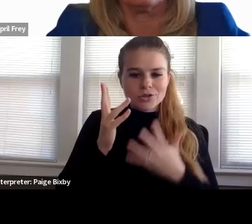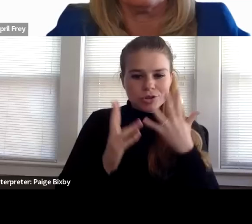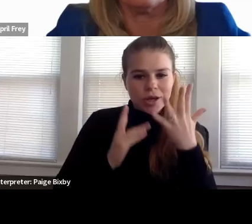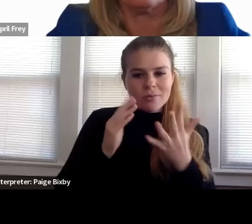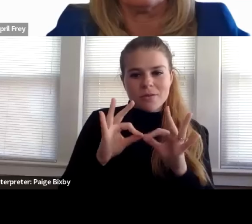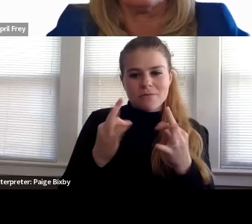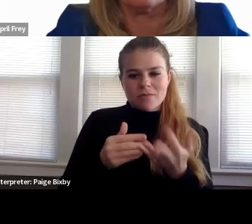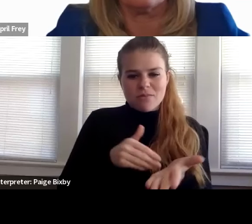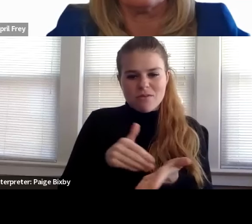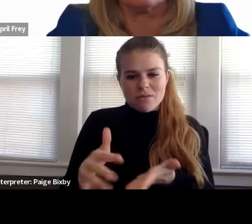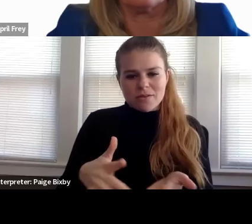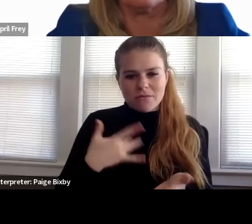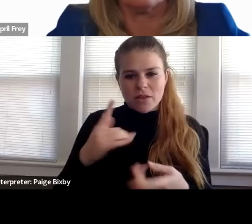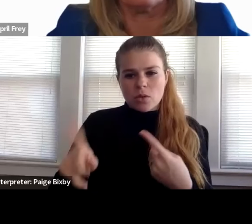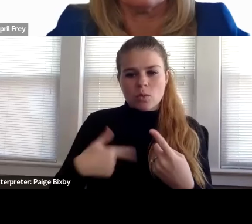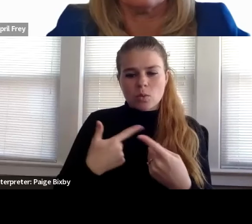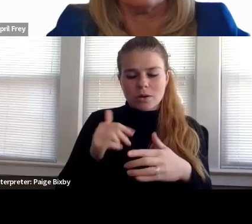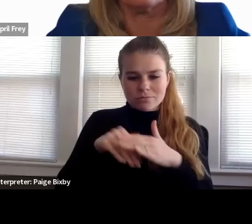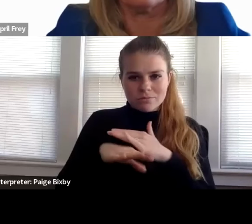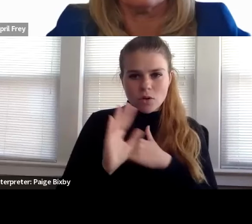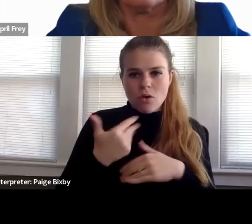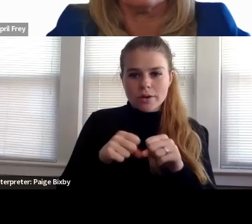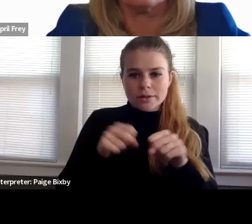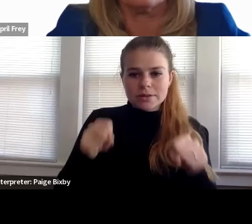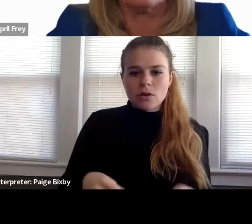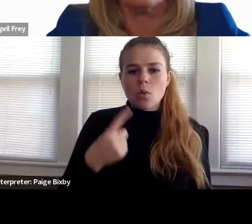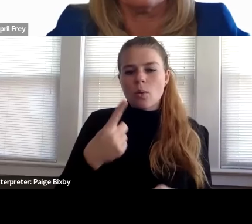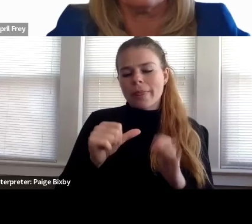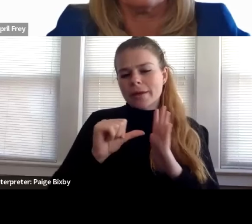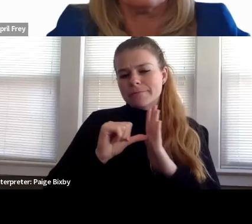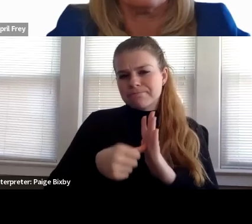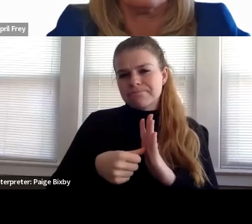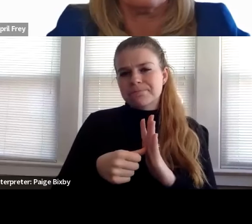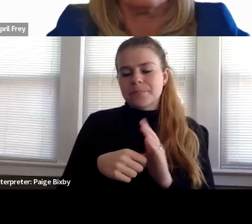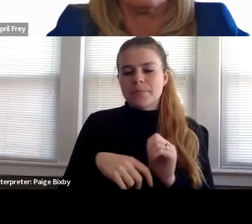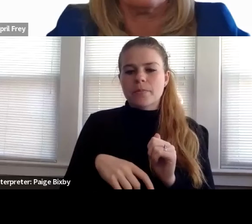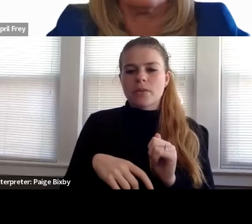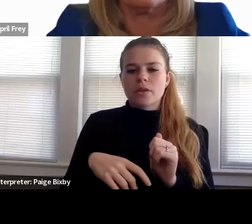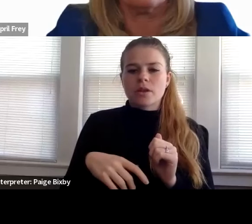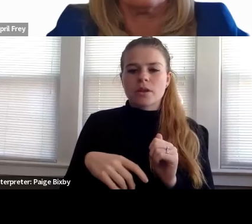when they come into our systems. And the one thing you hit on a lot there, but the one thing I wanna emphasize that you said